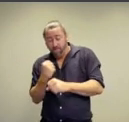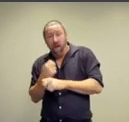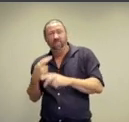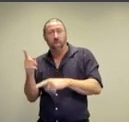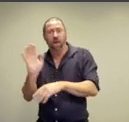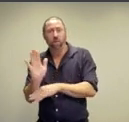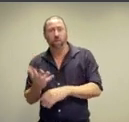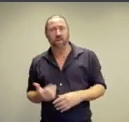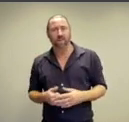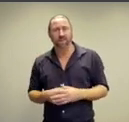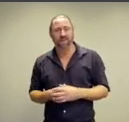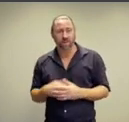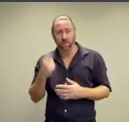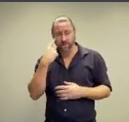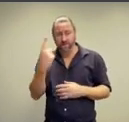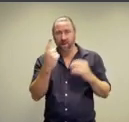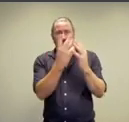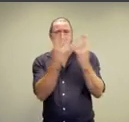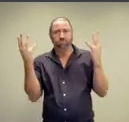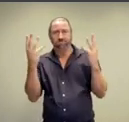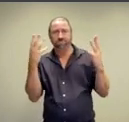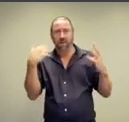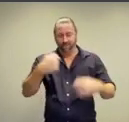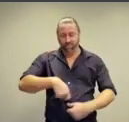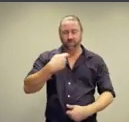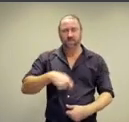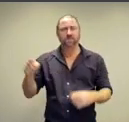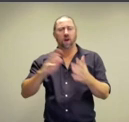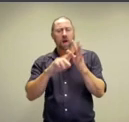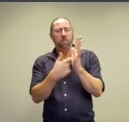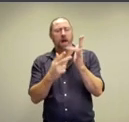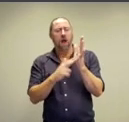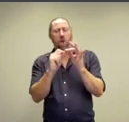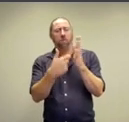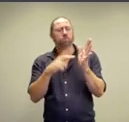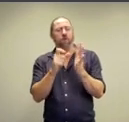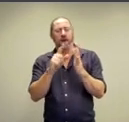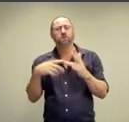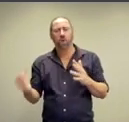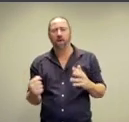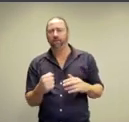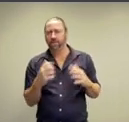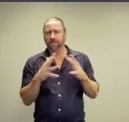jackets for the movie which we can see, this, the cast, wearing here. Brando